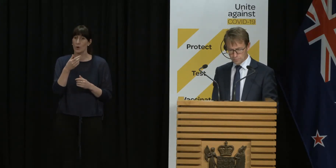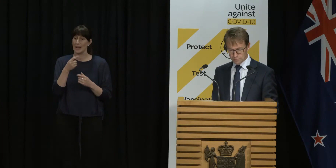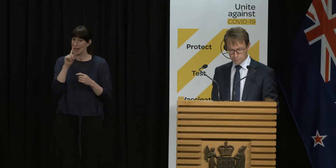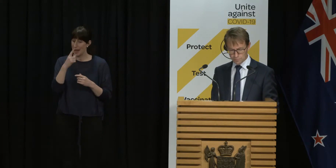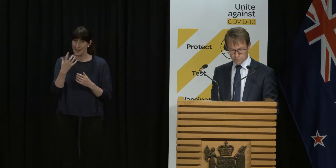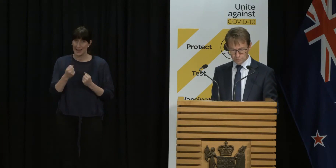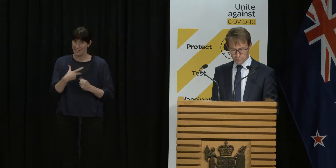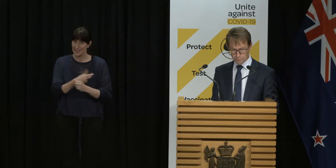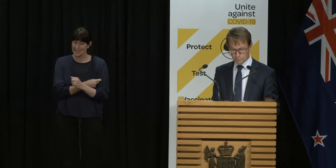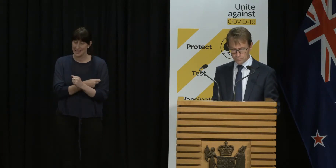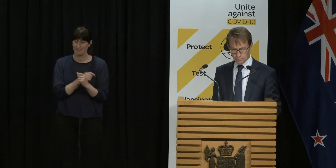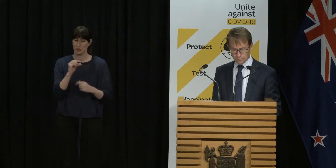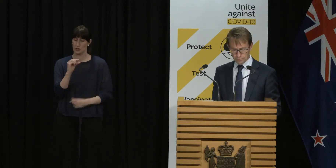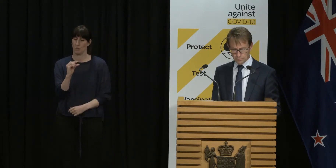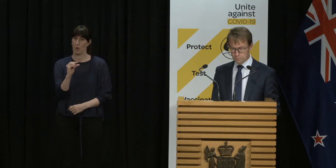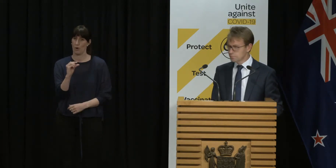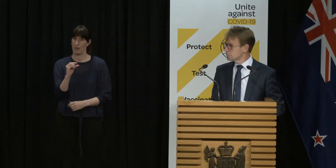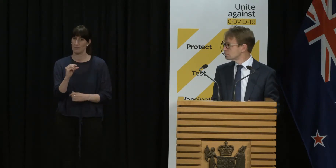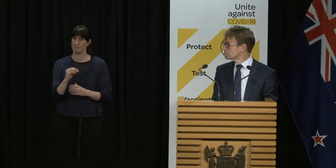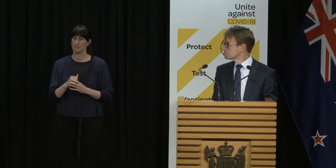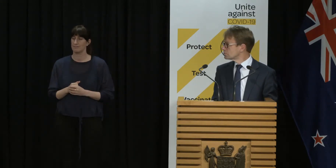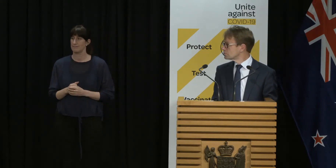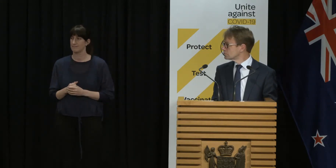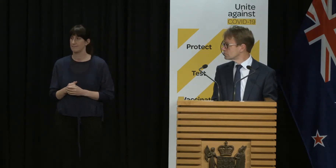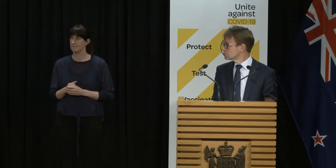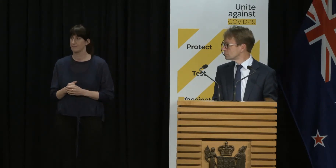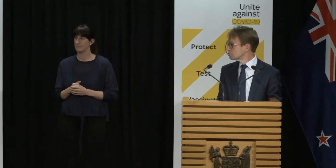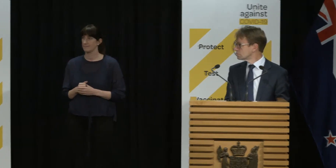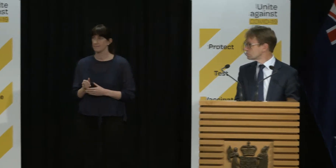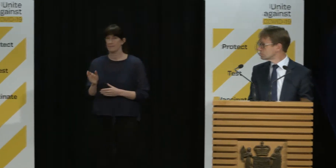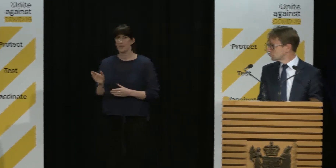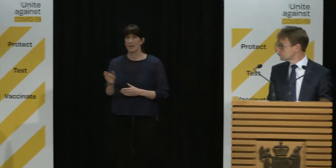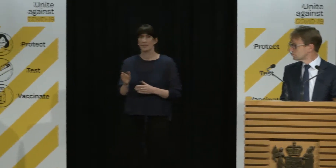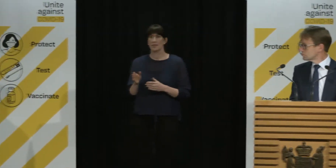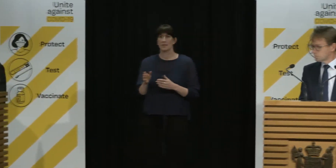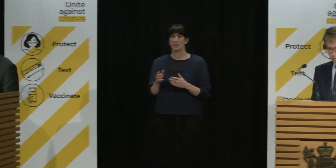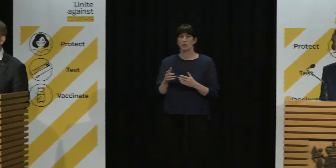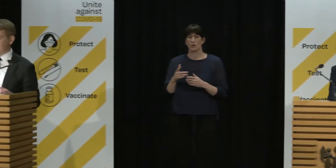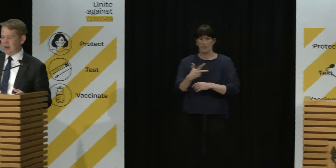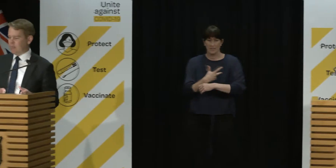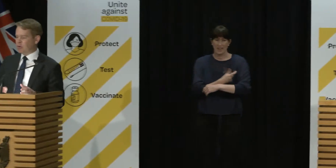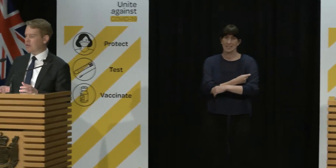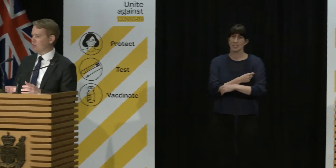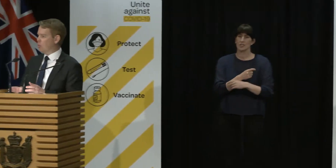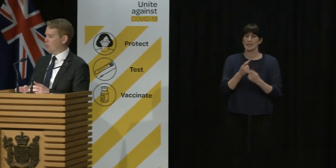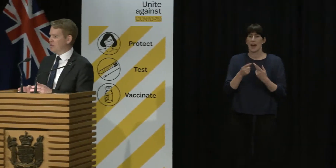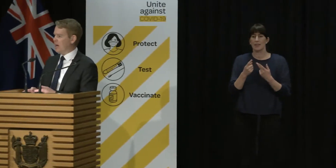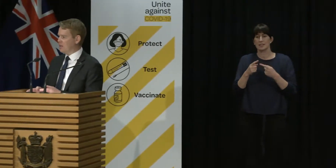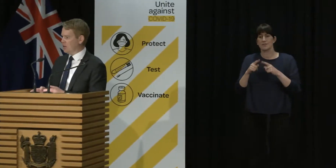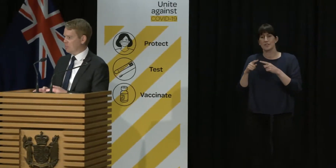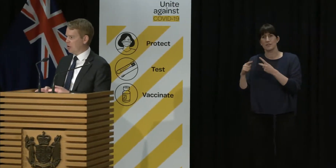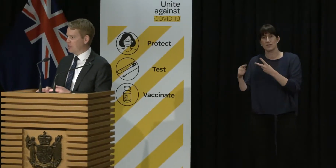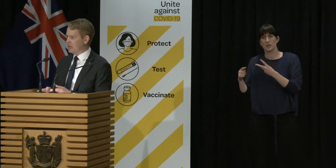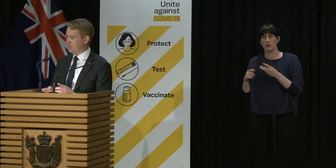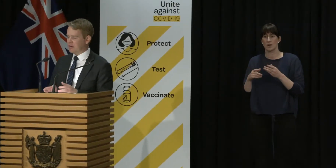that they will be small number.